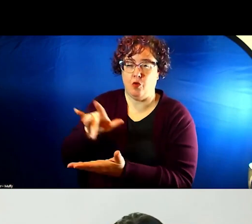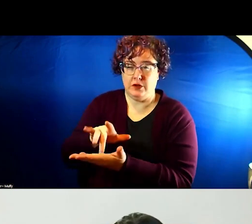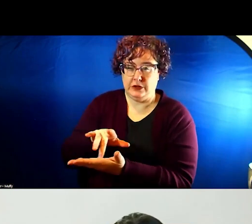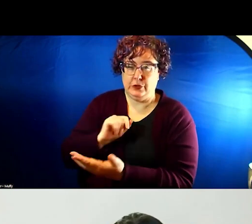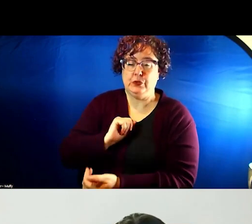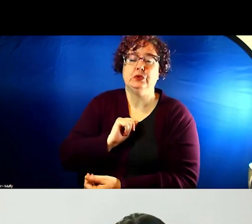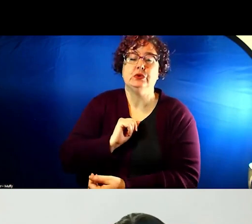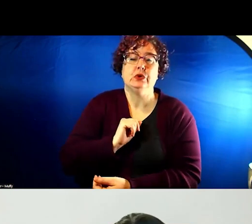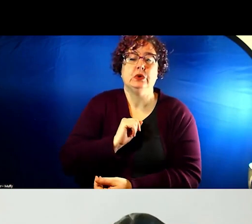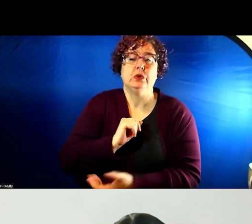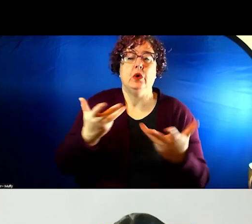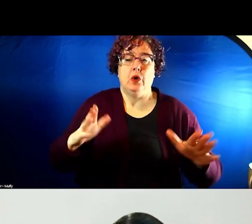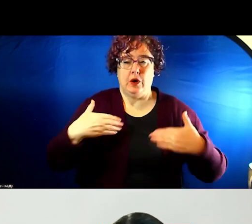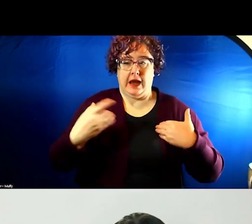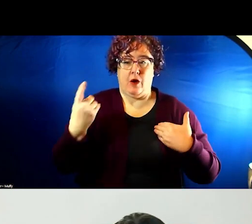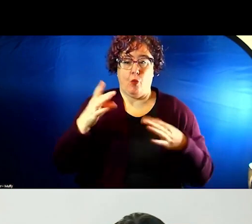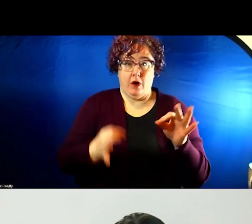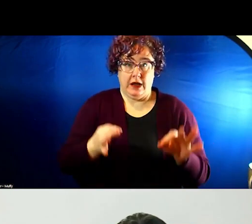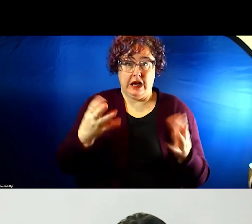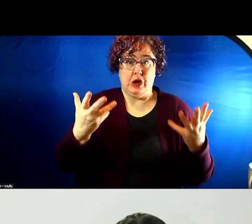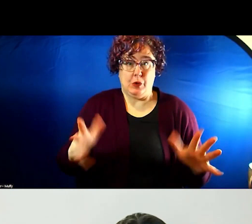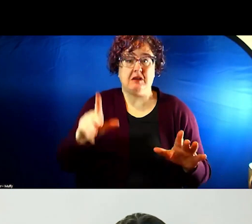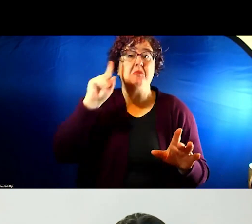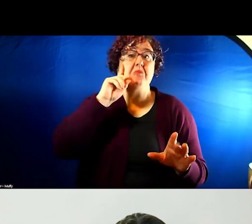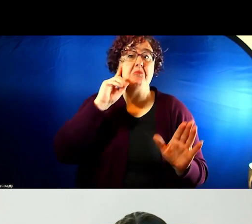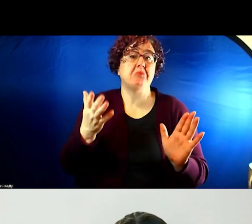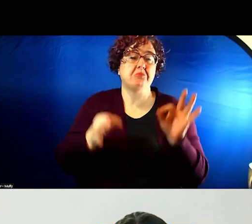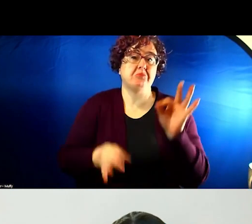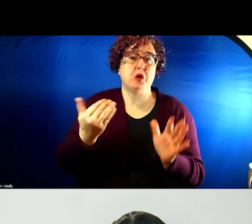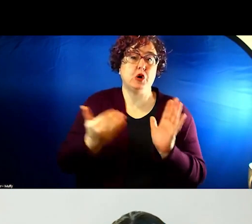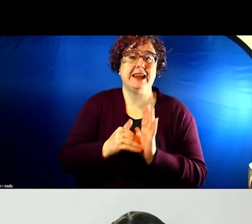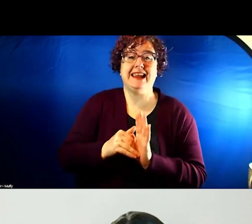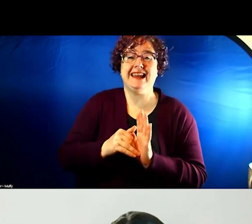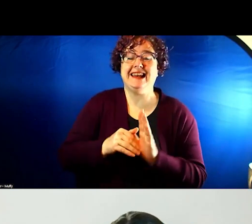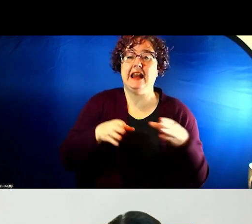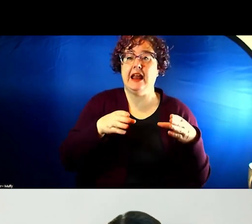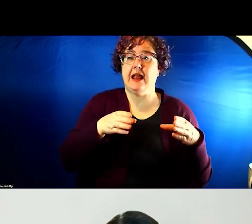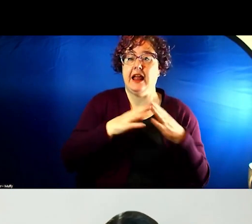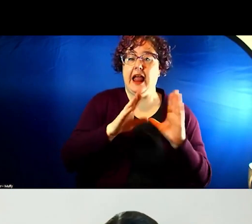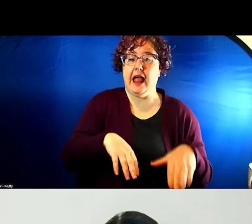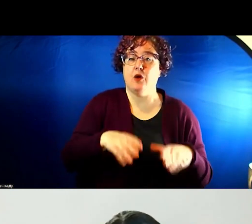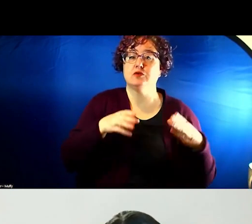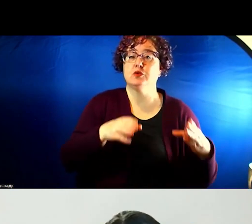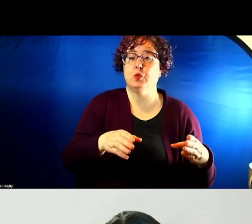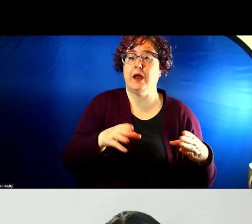IT ALREADY HAD ONE HEARING AND WILL BE HEARD AGAIN IN HOUSE TODAY 15 P.M.